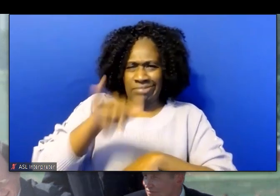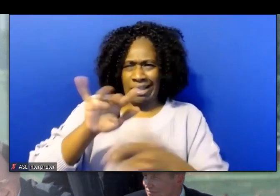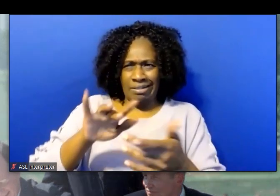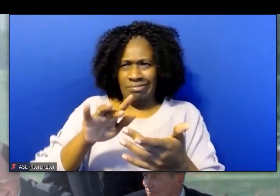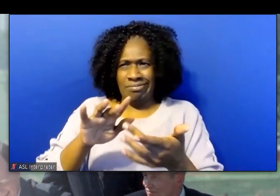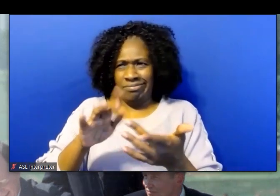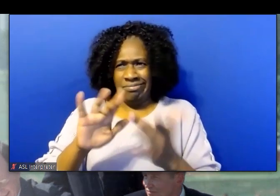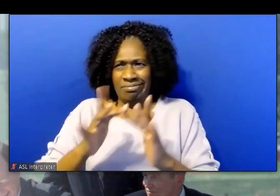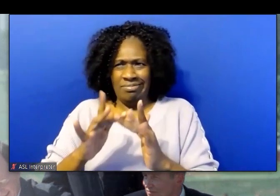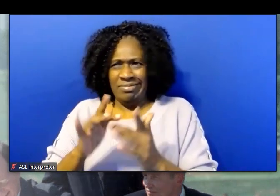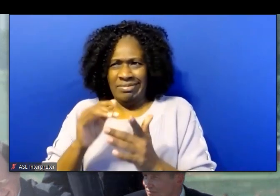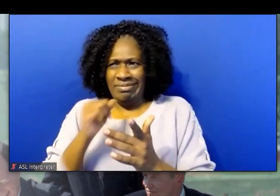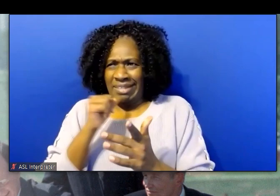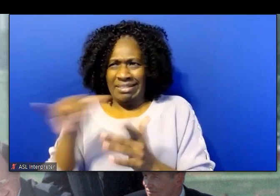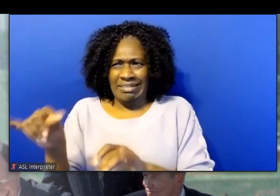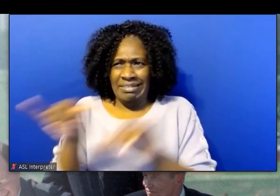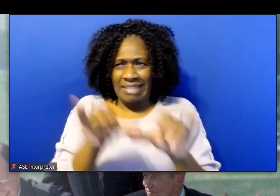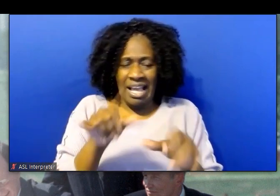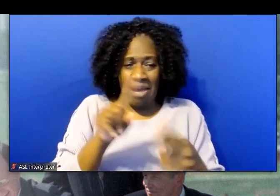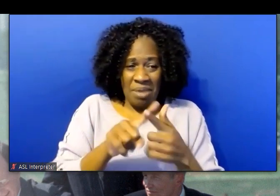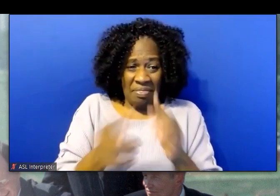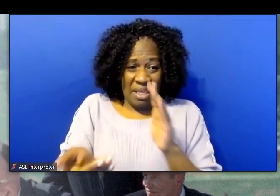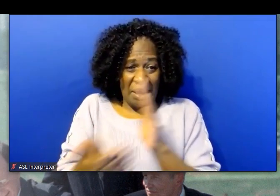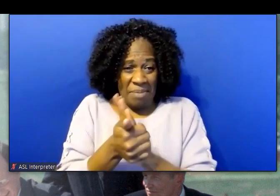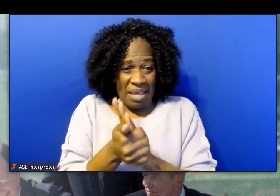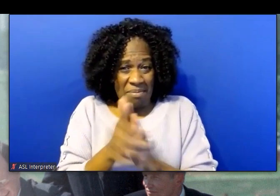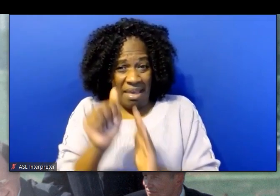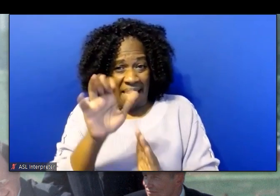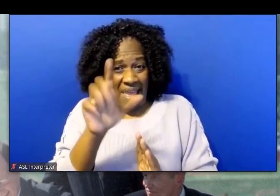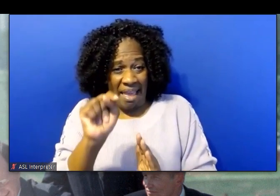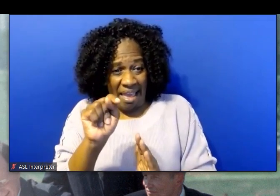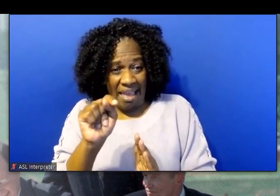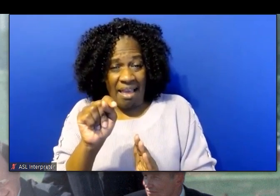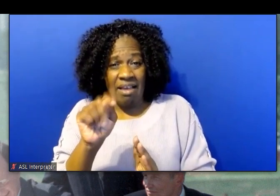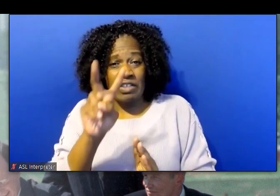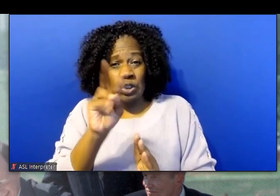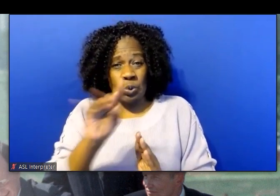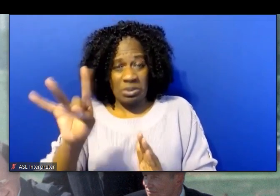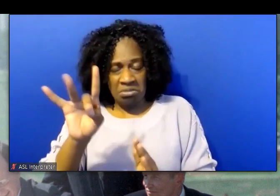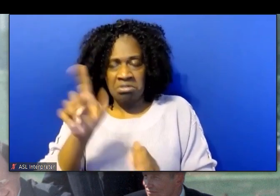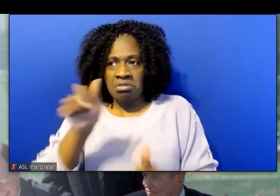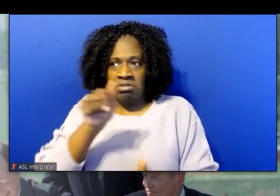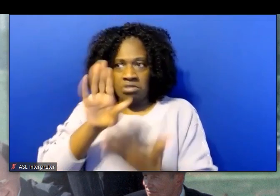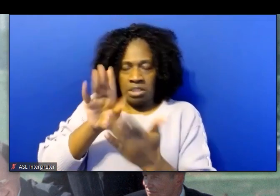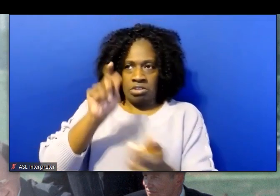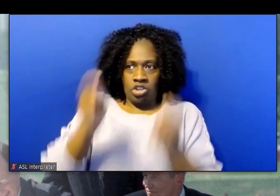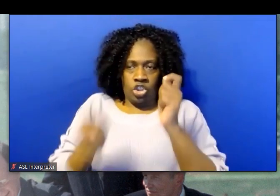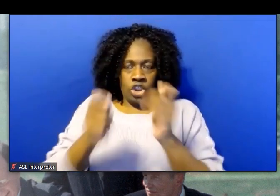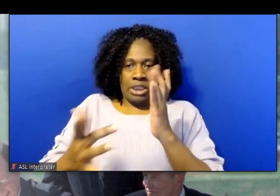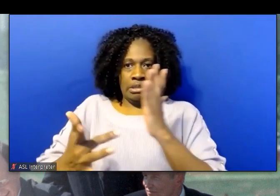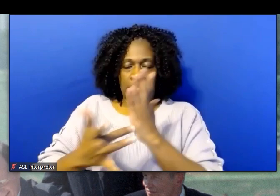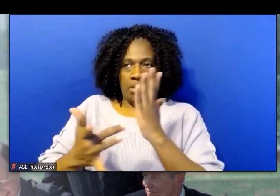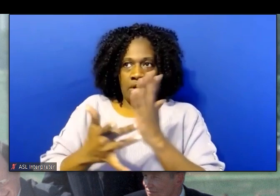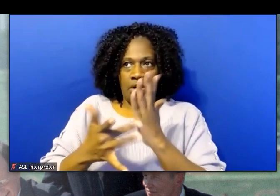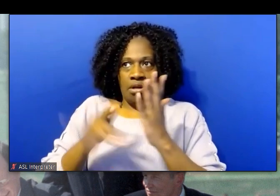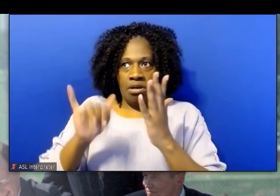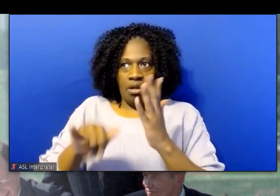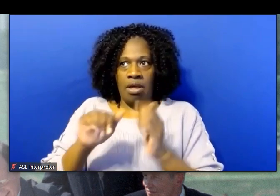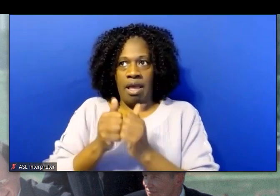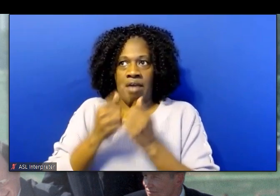But then the Amendments Act of 2008 did address changing technology and effective communication,